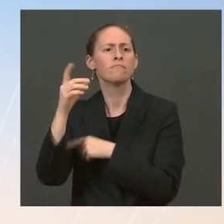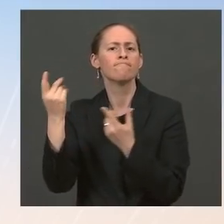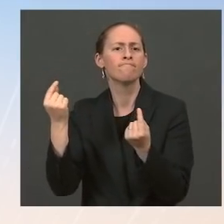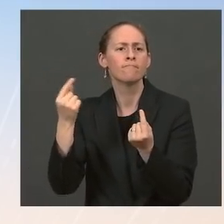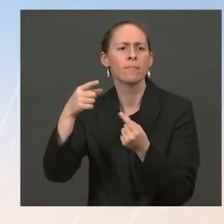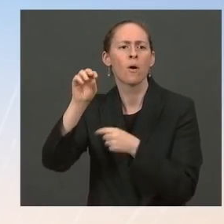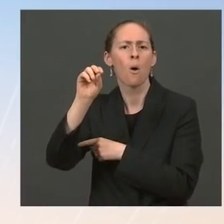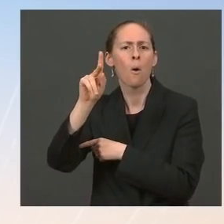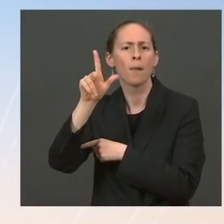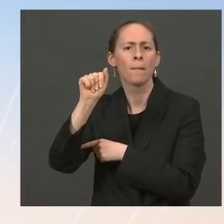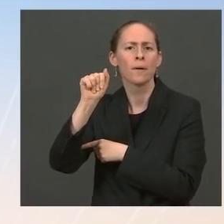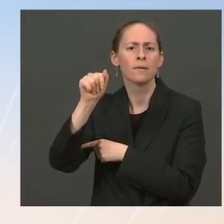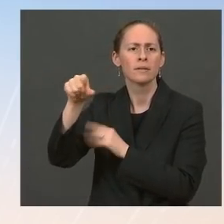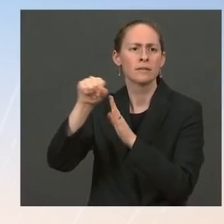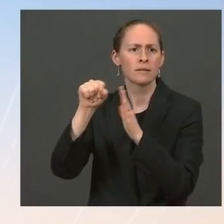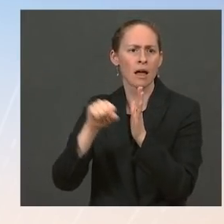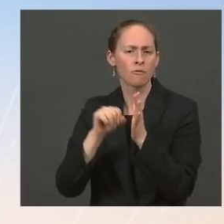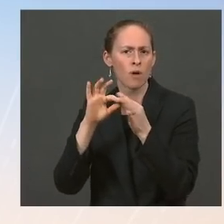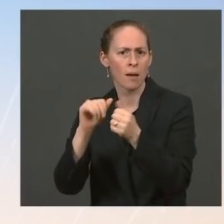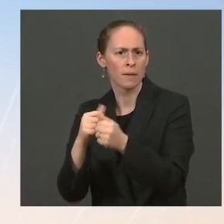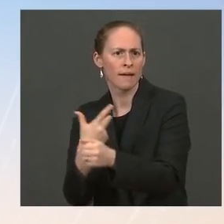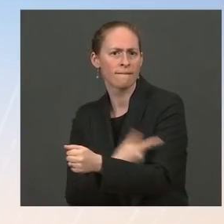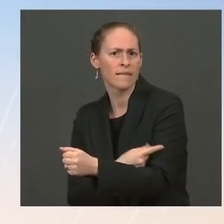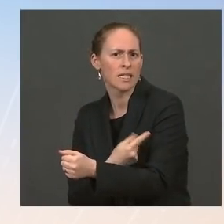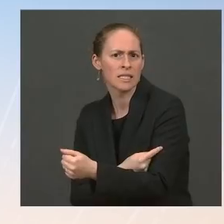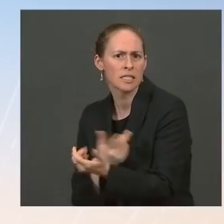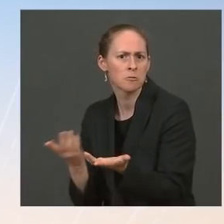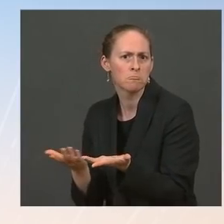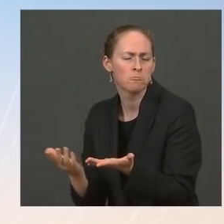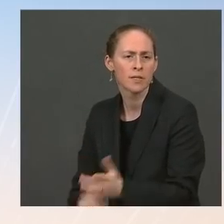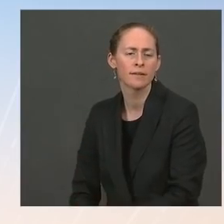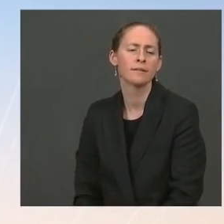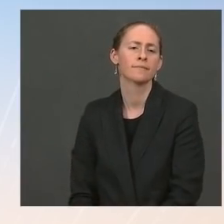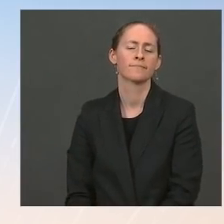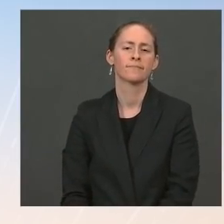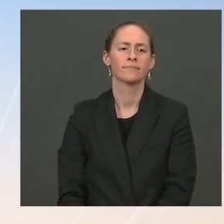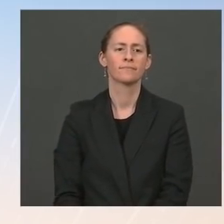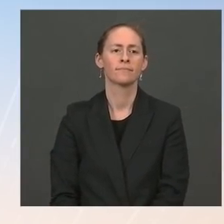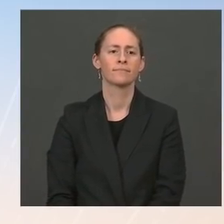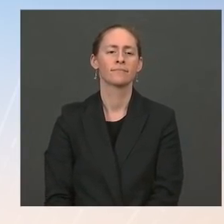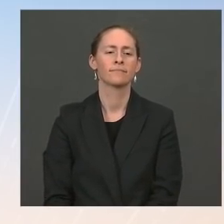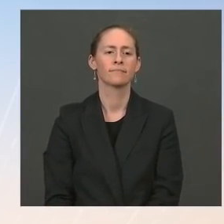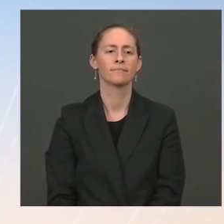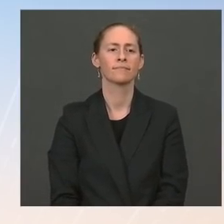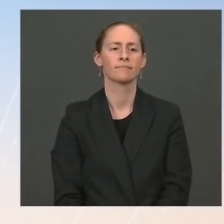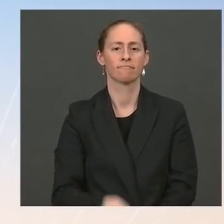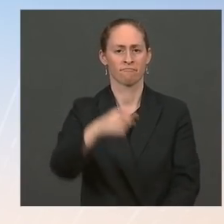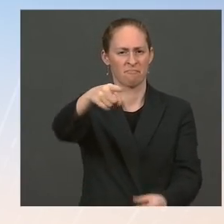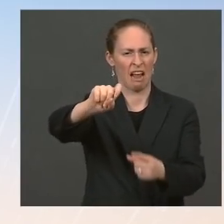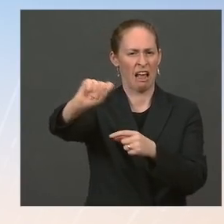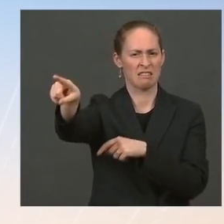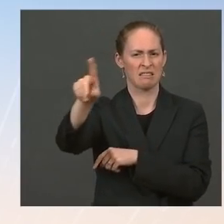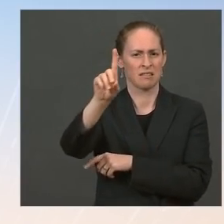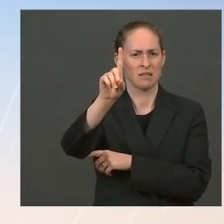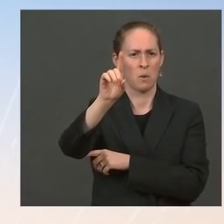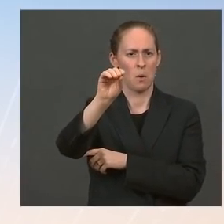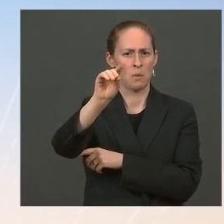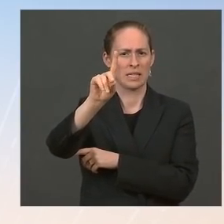Ms. Psaki: Sure, well, first, Aamer, of course, the Department of Defense is the appropriate place. But let me -- since you asked me the question, what we're talking about here